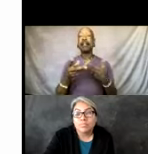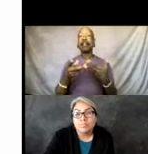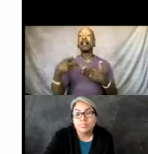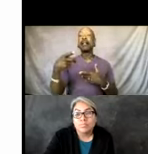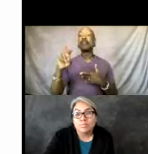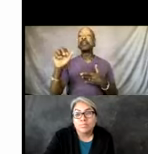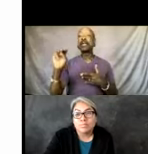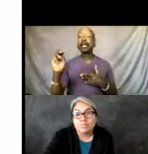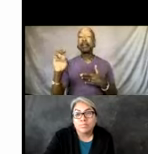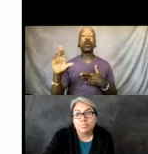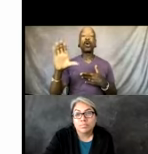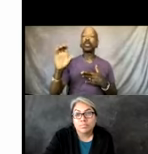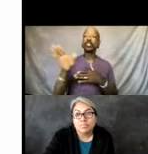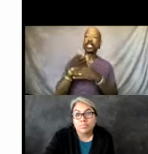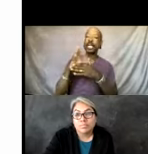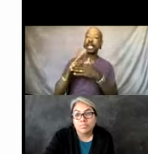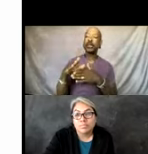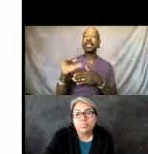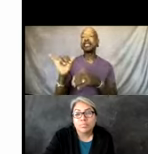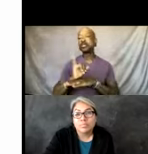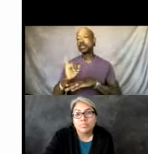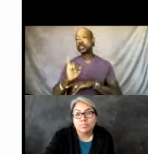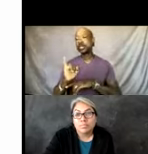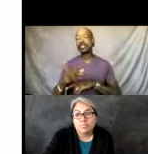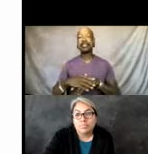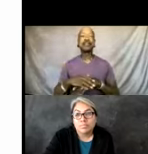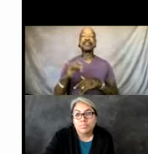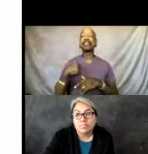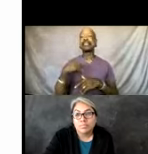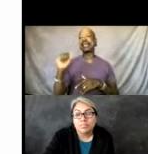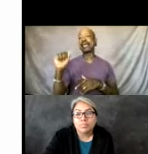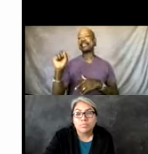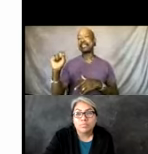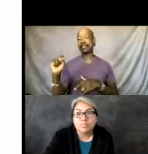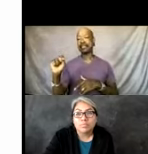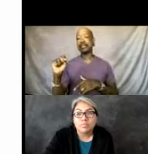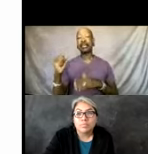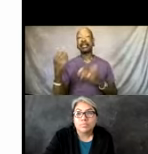provide financial assistance